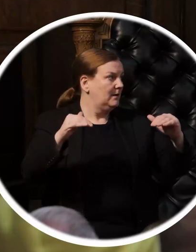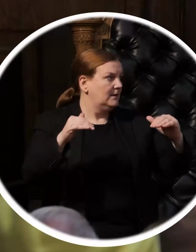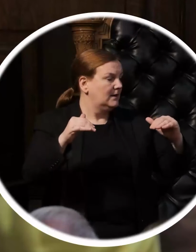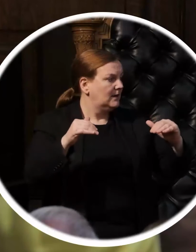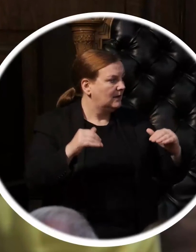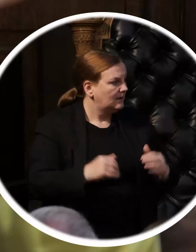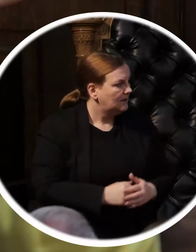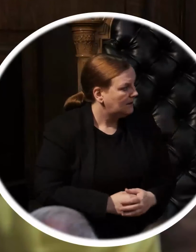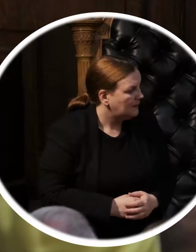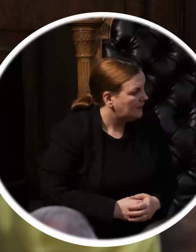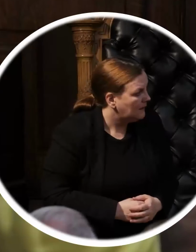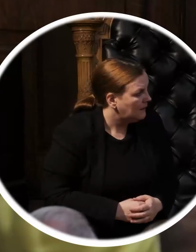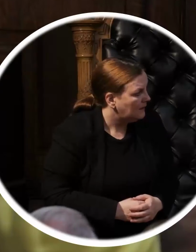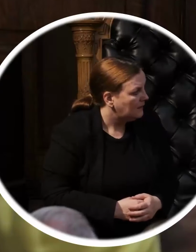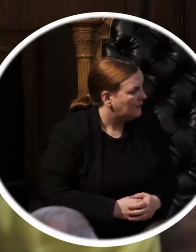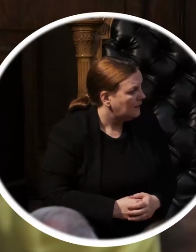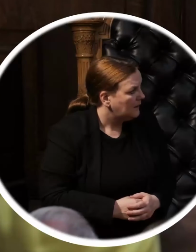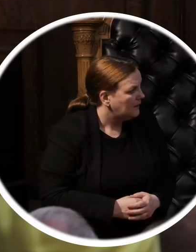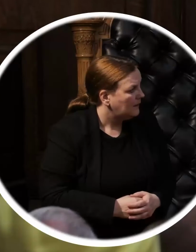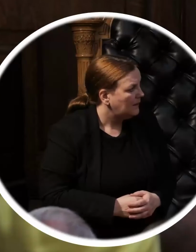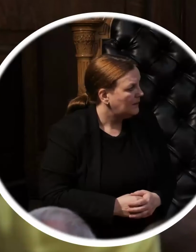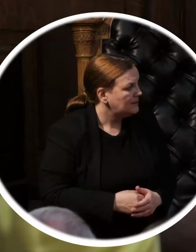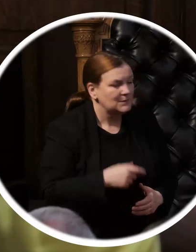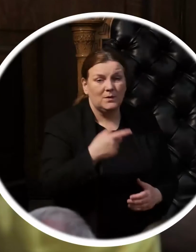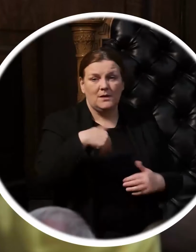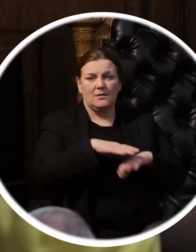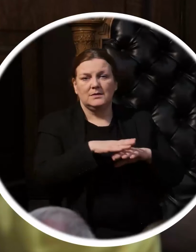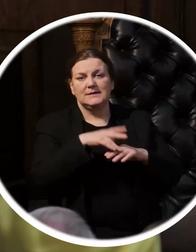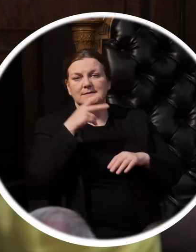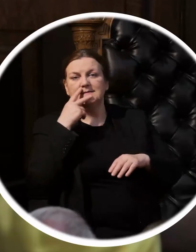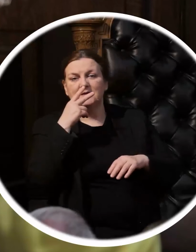You can make out that where the players please sign is, it's that building just up there.